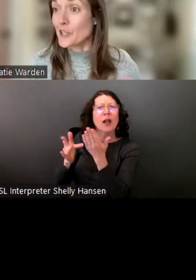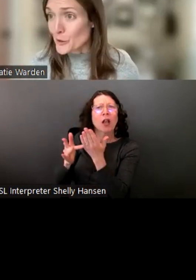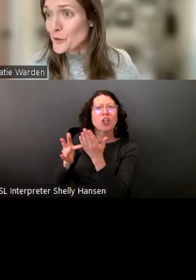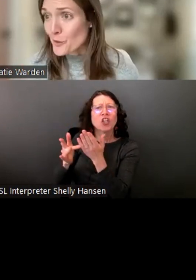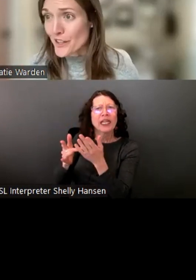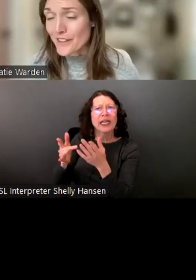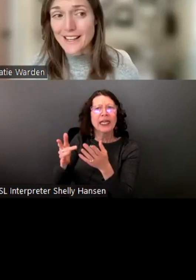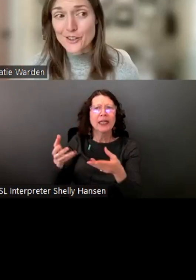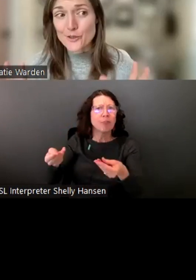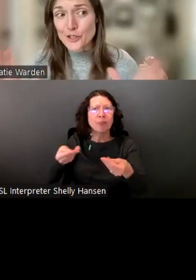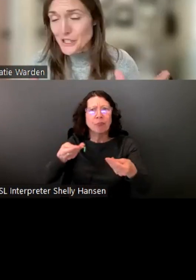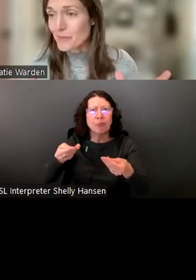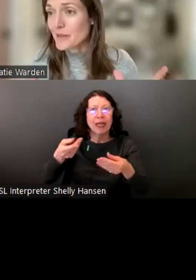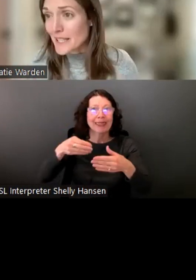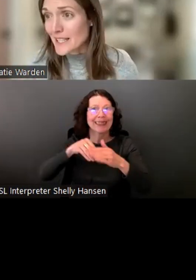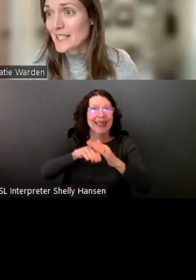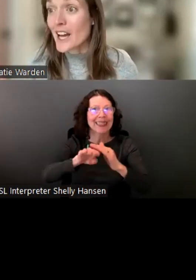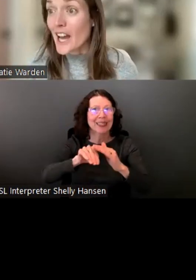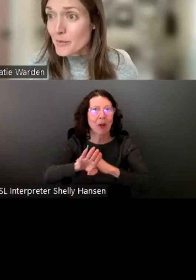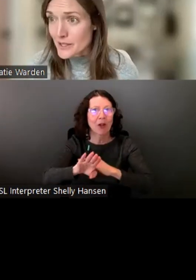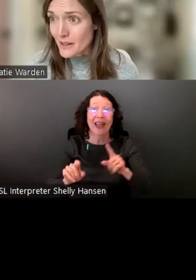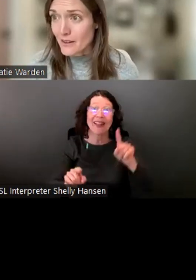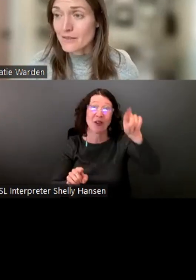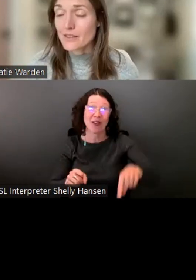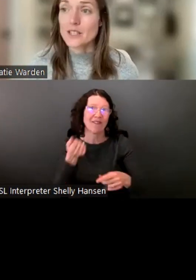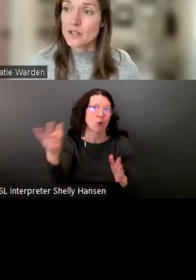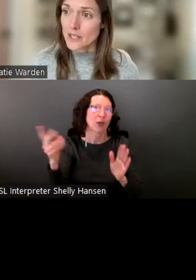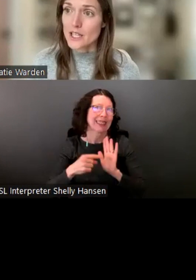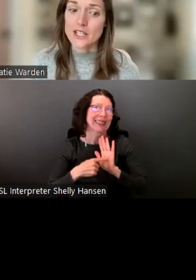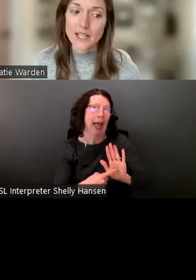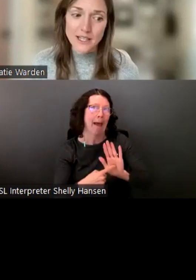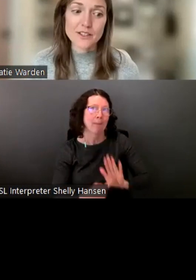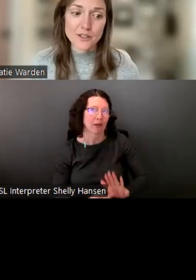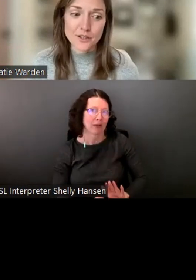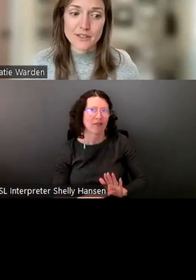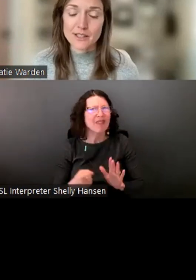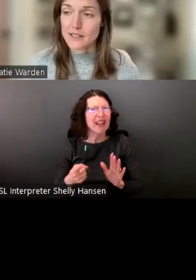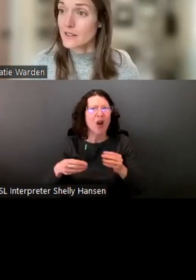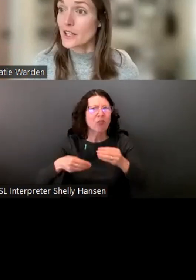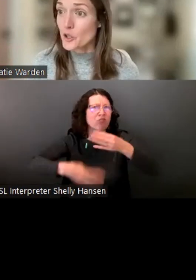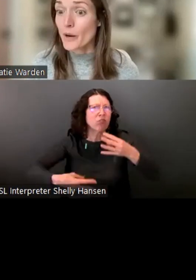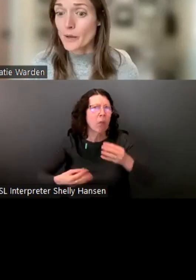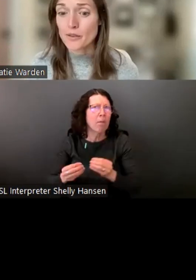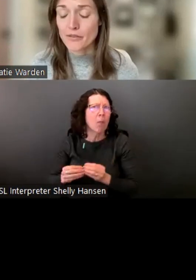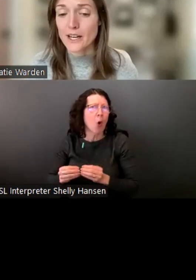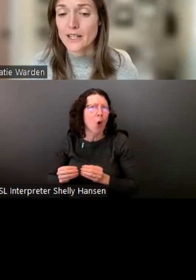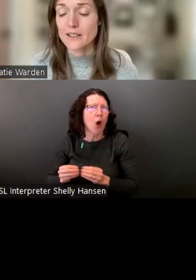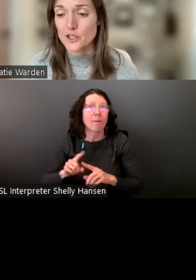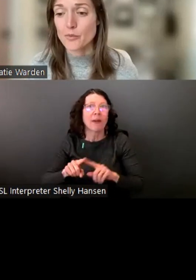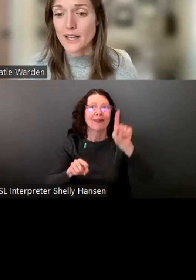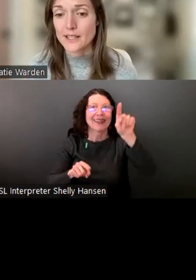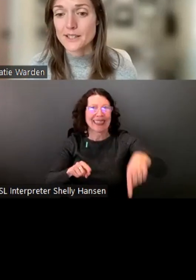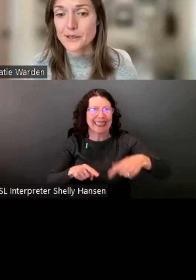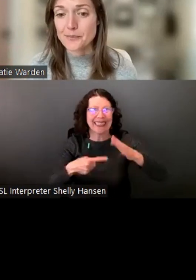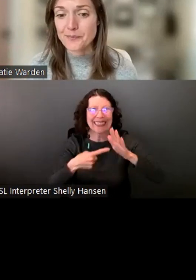It includes more than that. Those are just some key types of communication aids and services that you might provide in your practice.